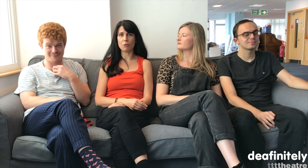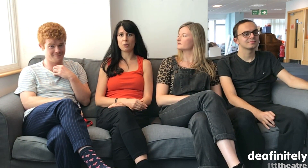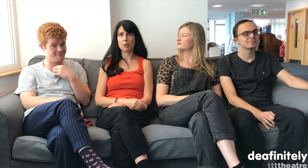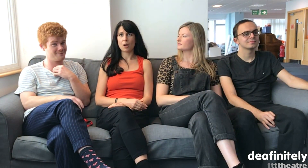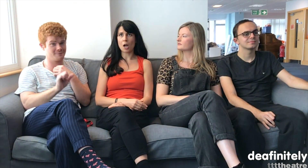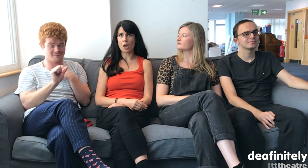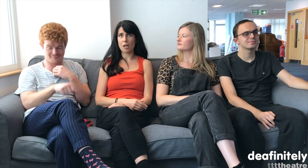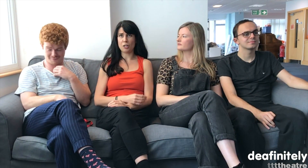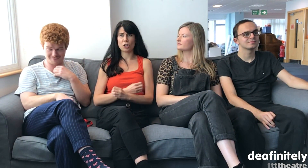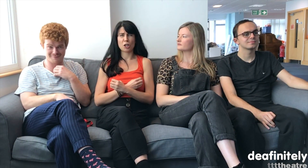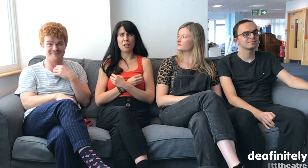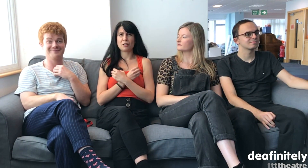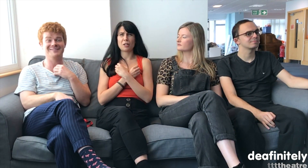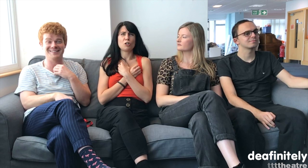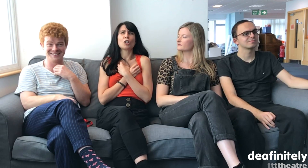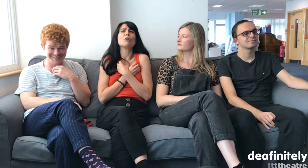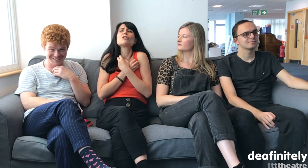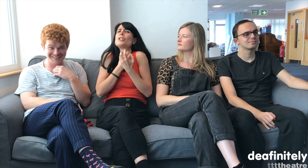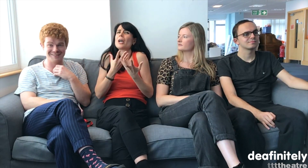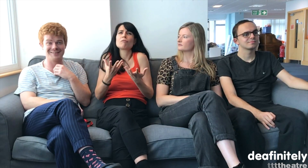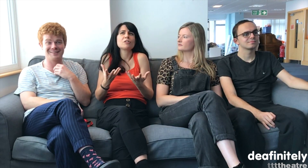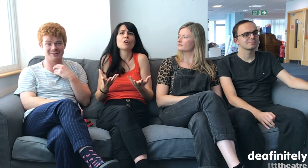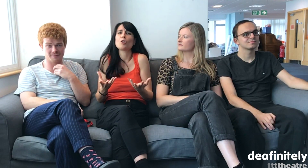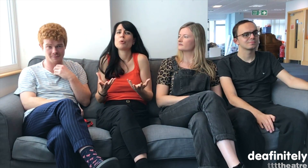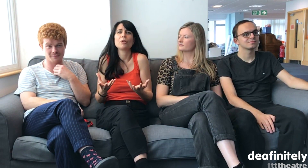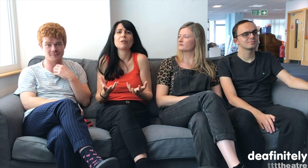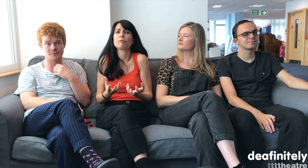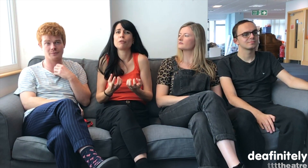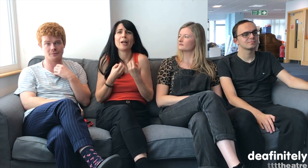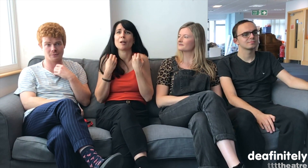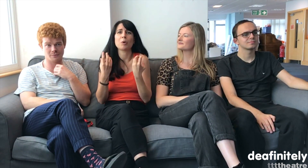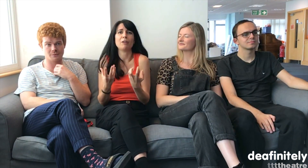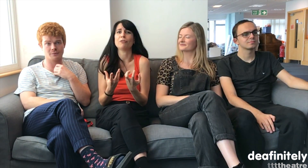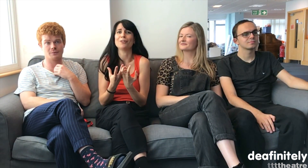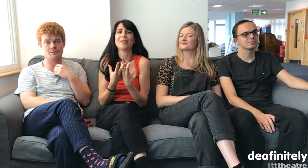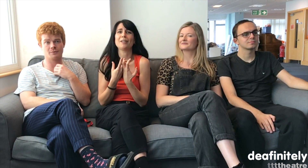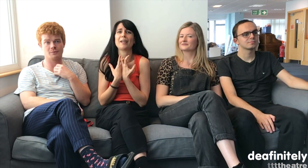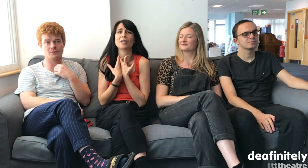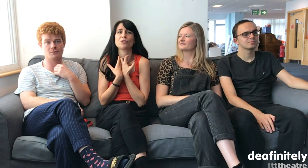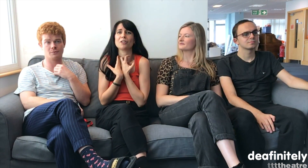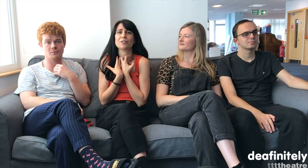it's it's busy hugely generous and open and free and playful and that gives us